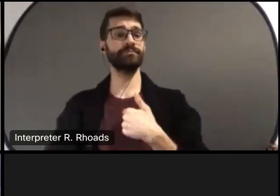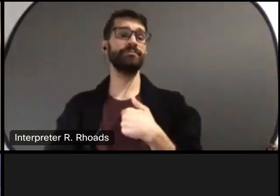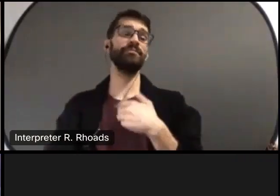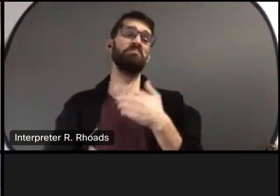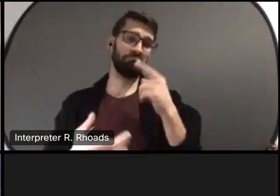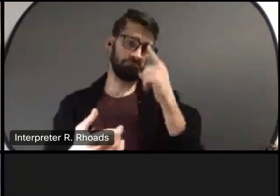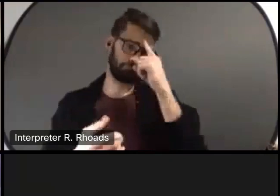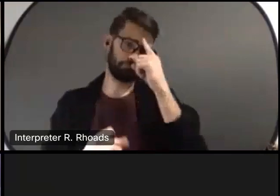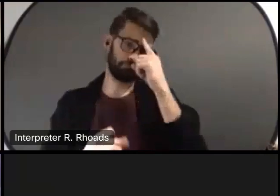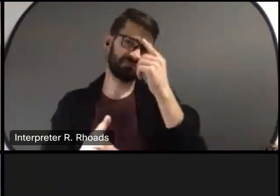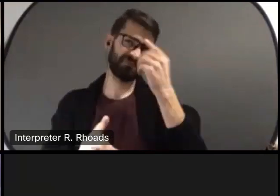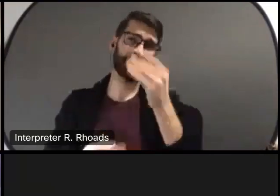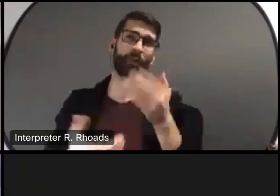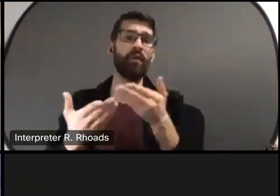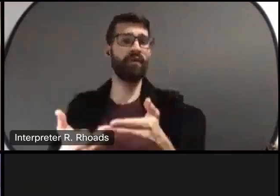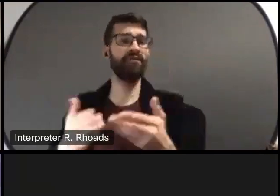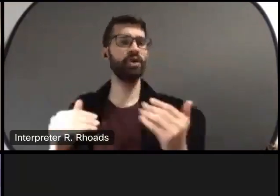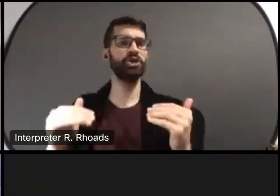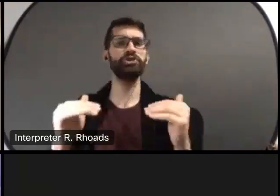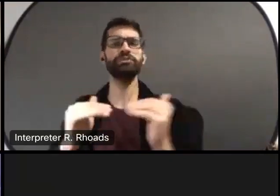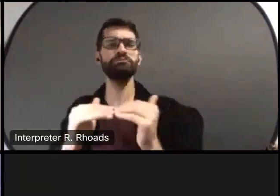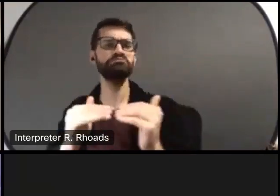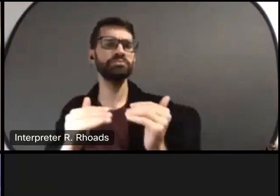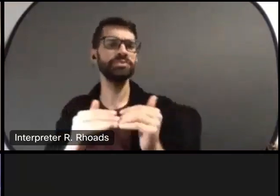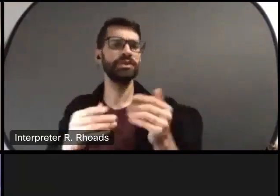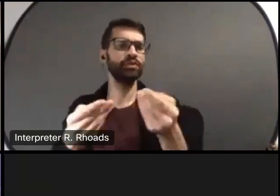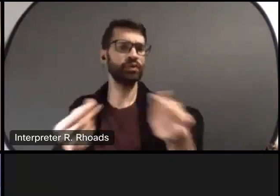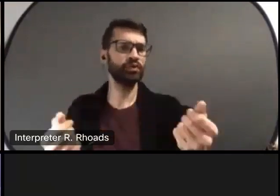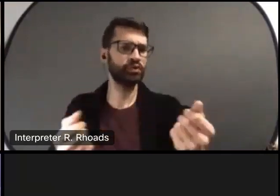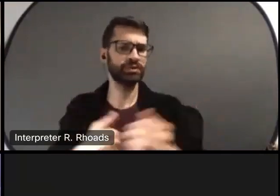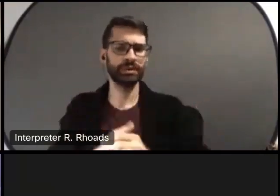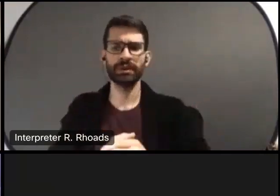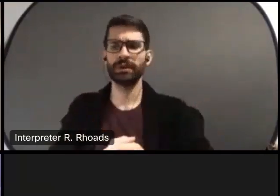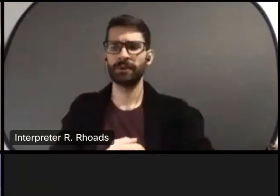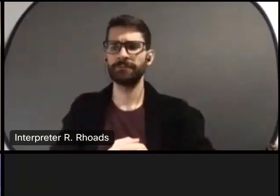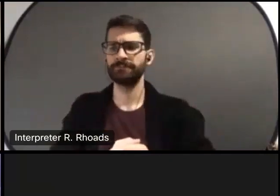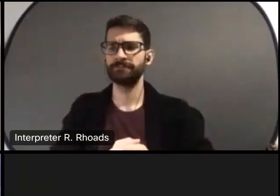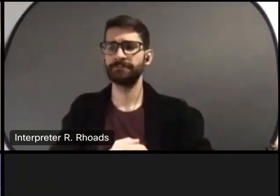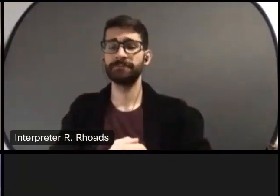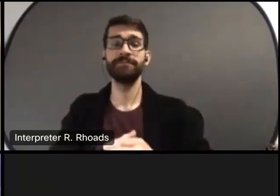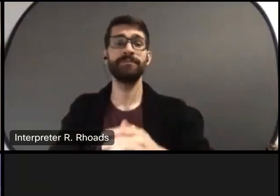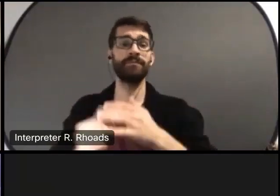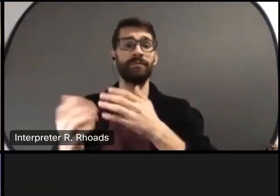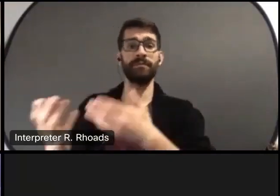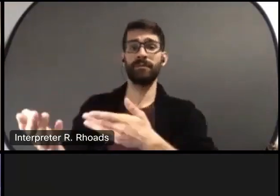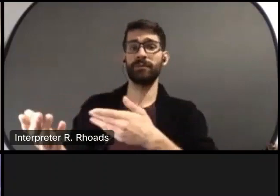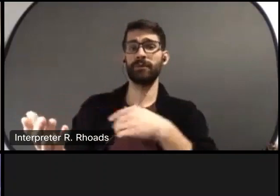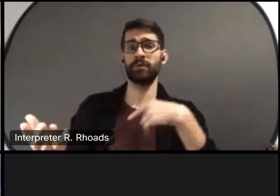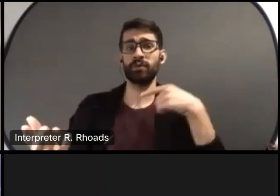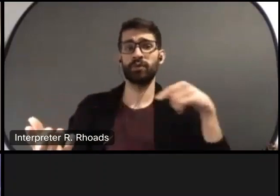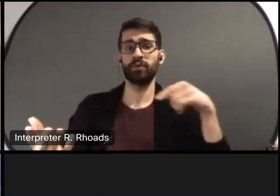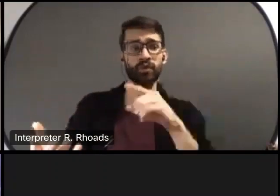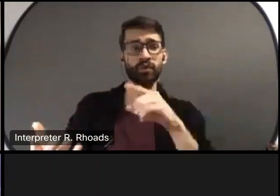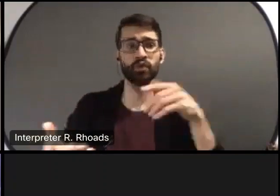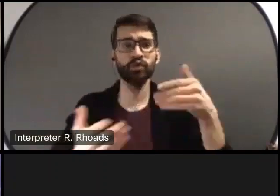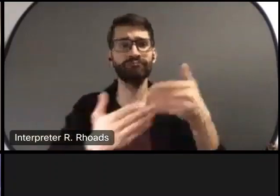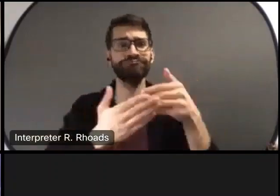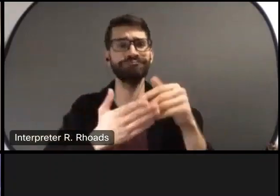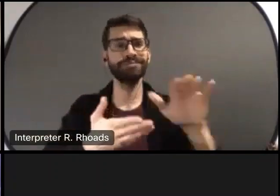be a middle ground ... do you have a small local business in your community that maybe